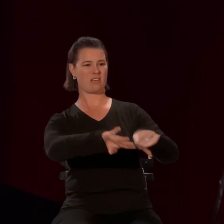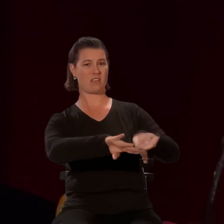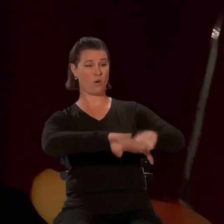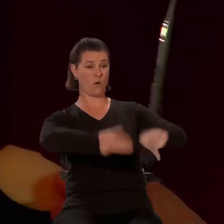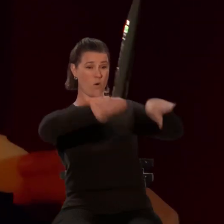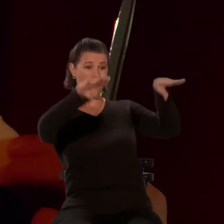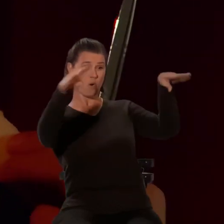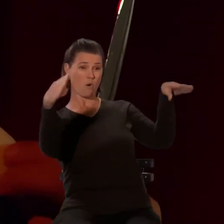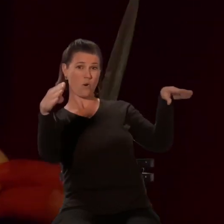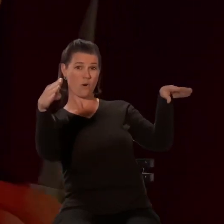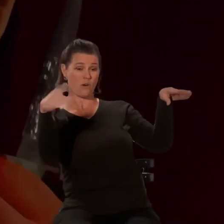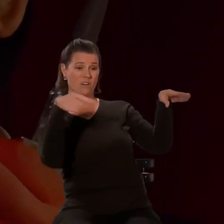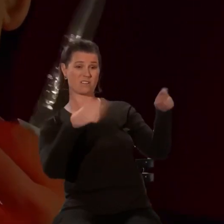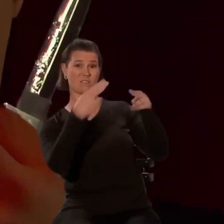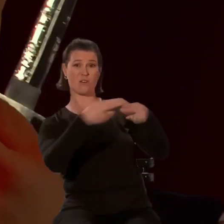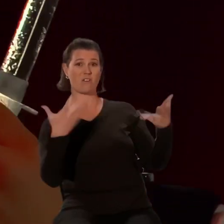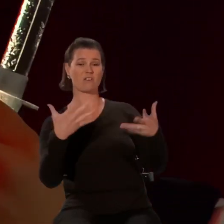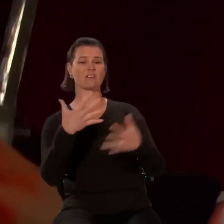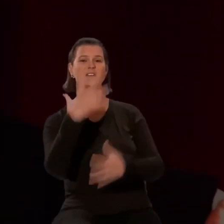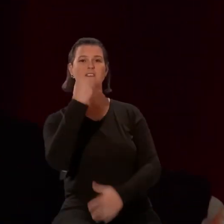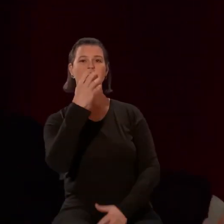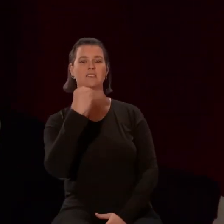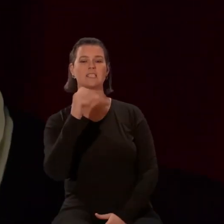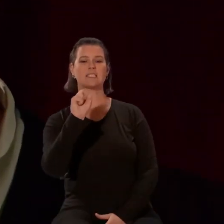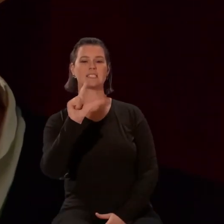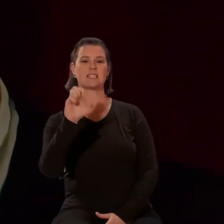what they call Sleepy Hollow. (crunches)